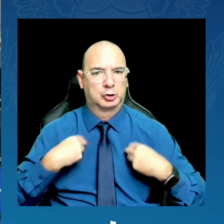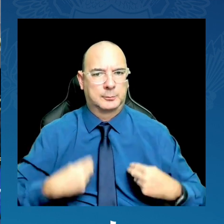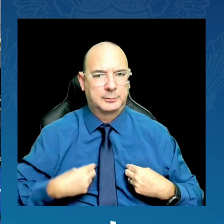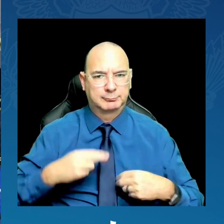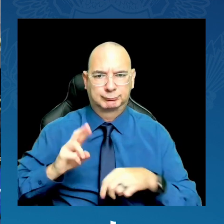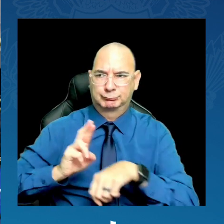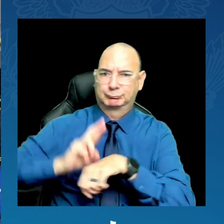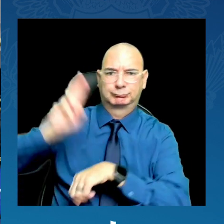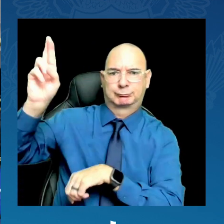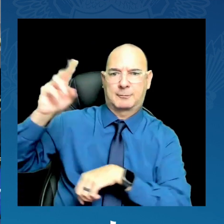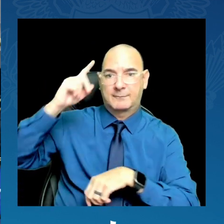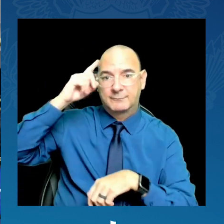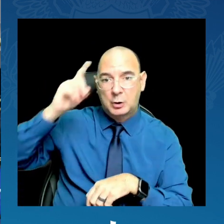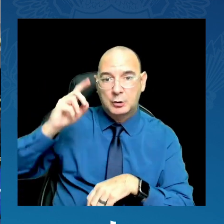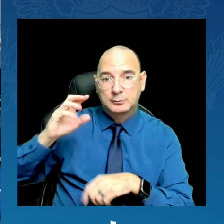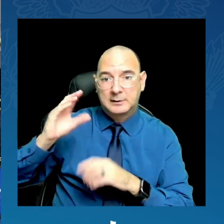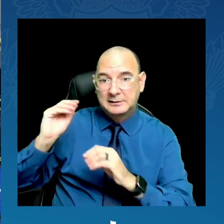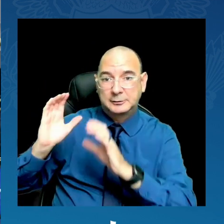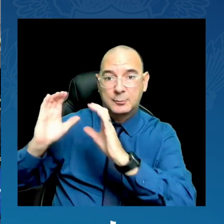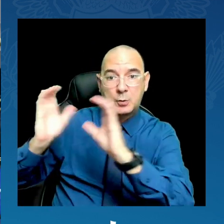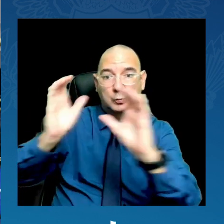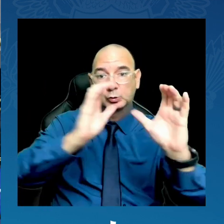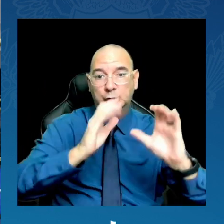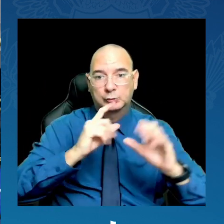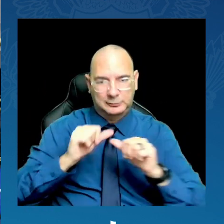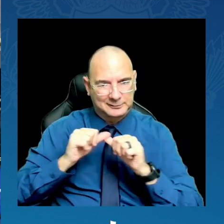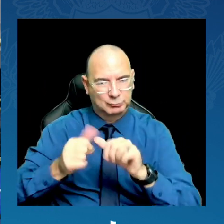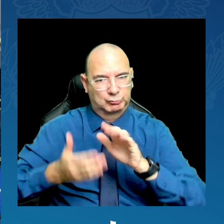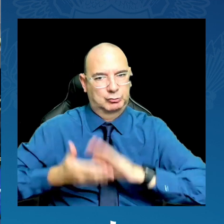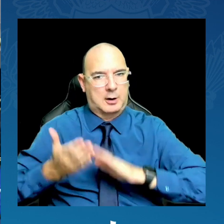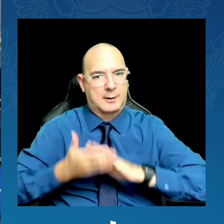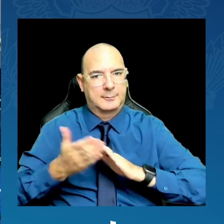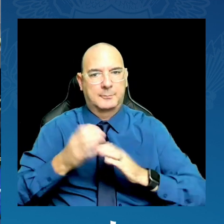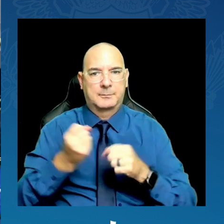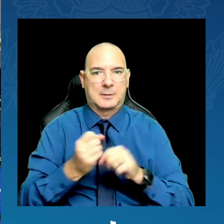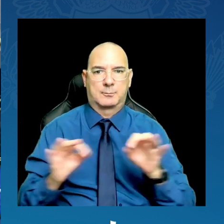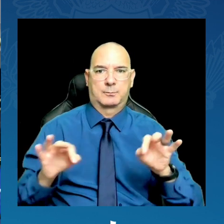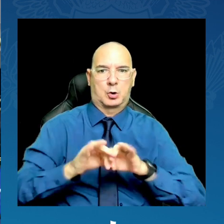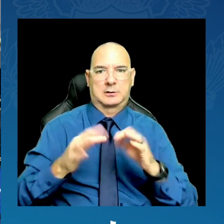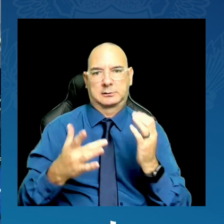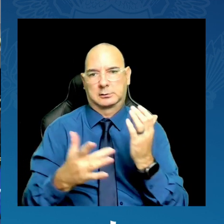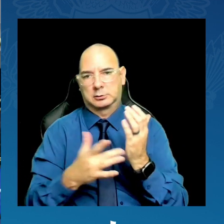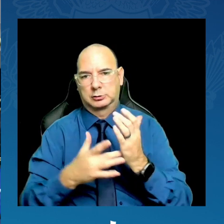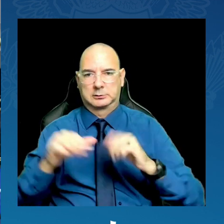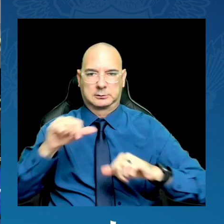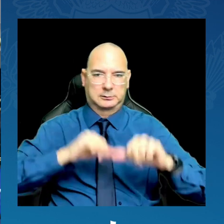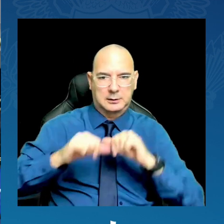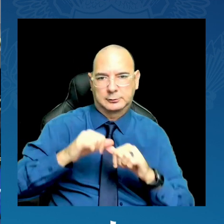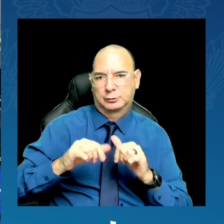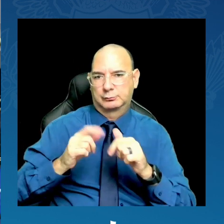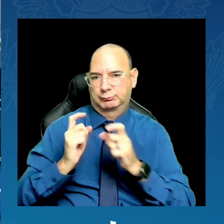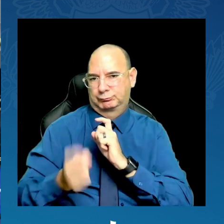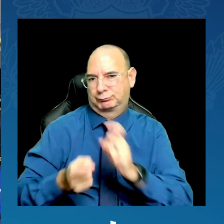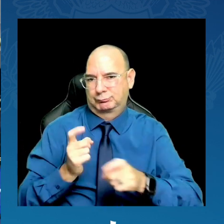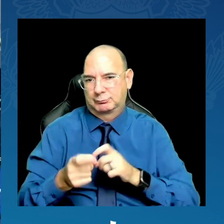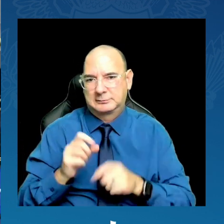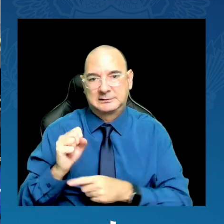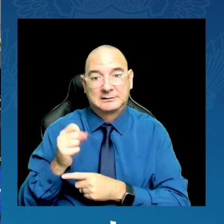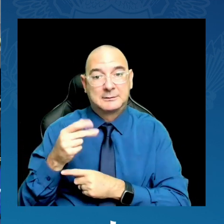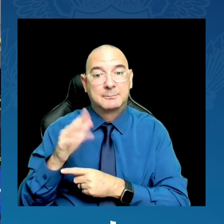and will continue to make significant scientific and technical contributions to space in private industry and through federal service.